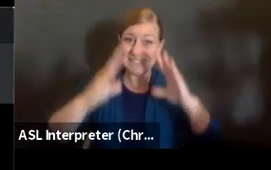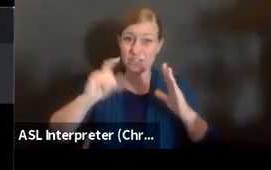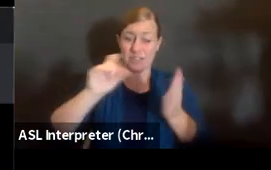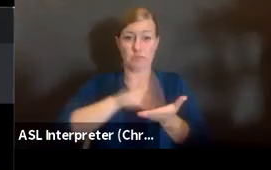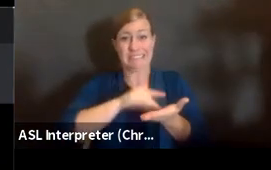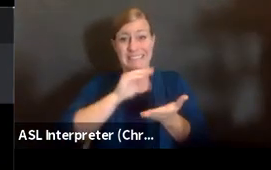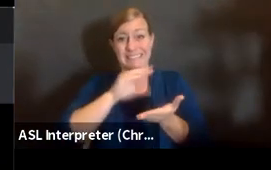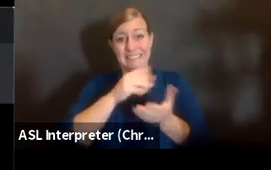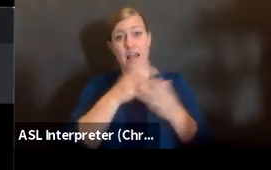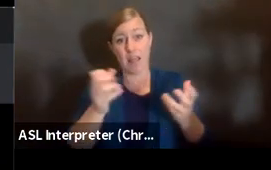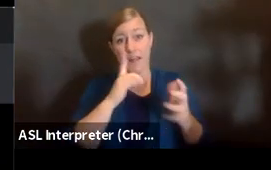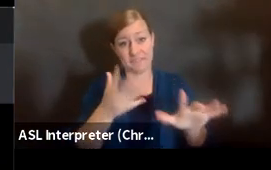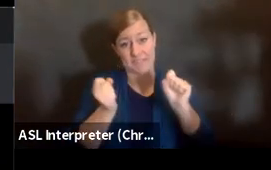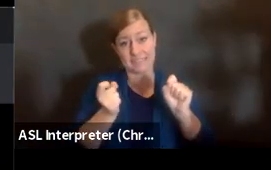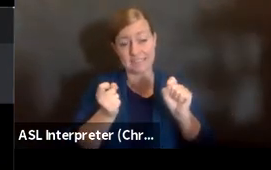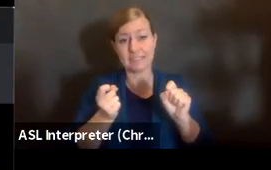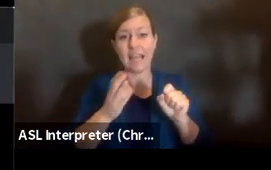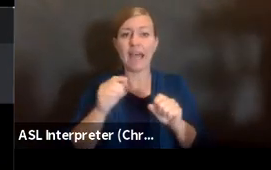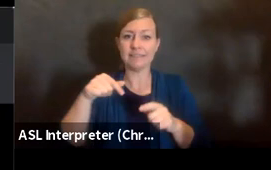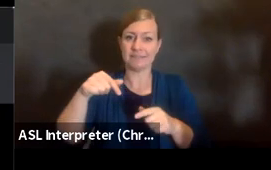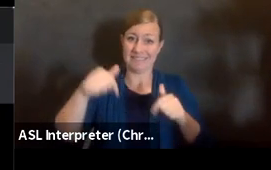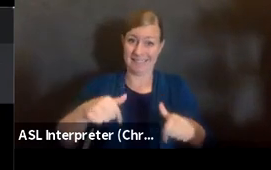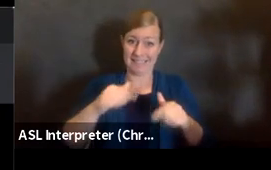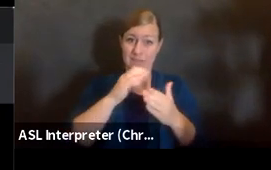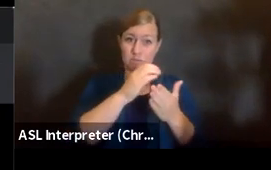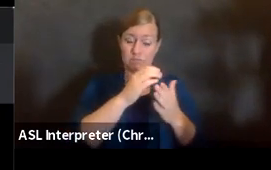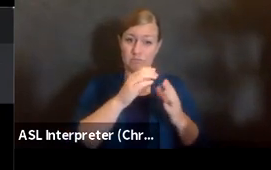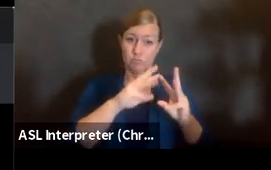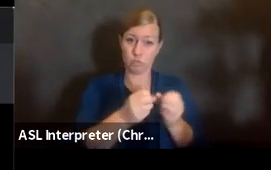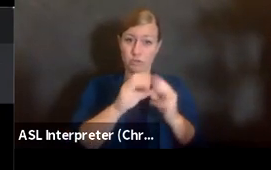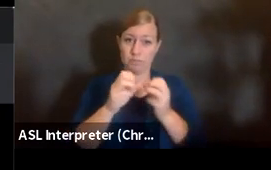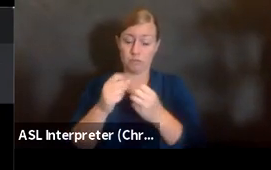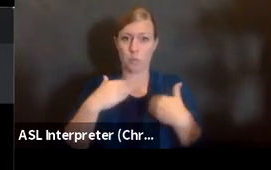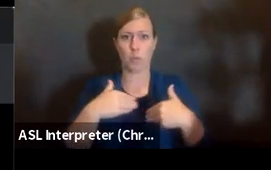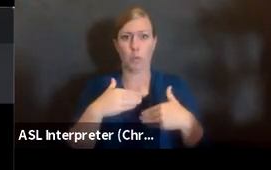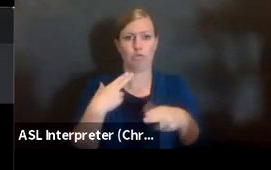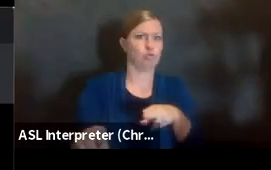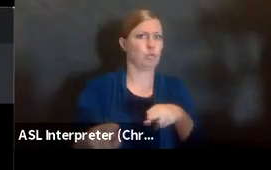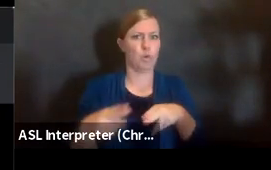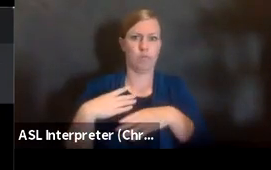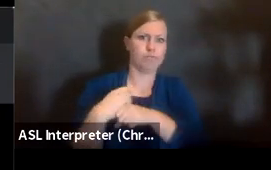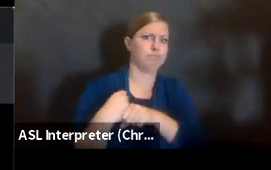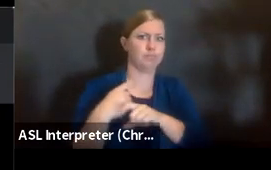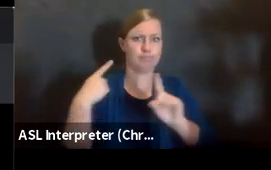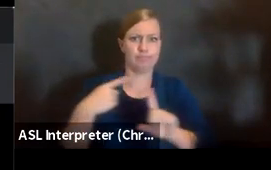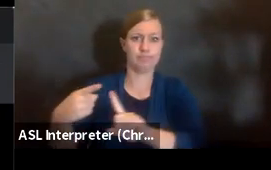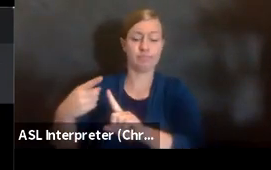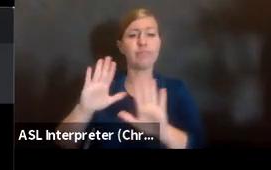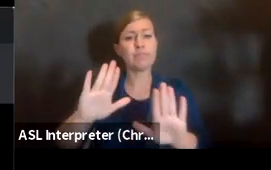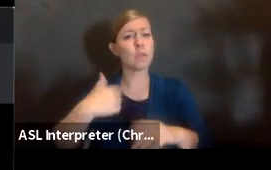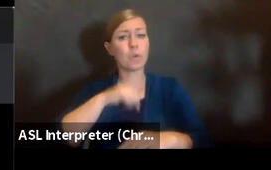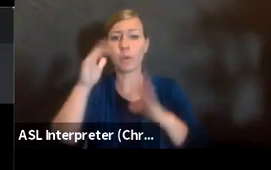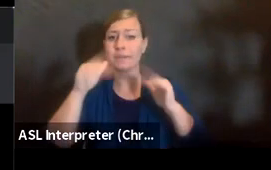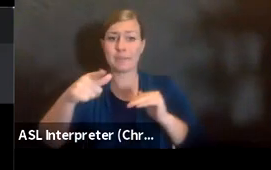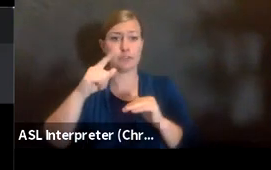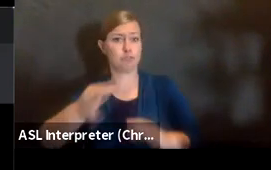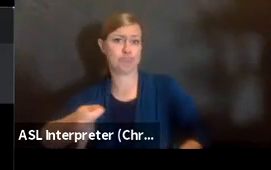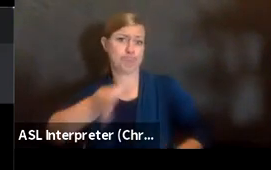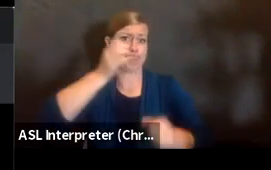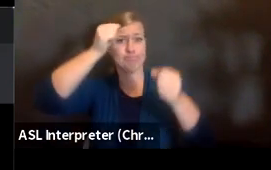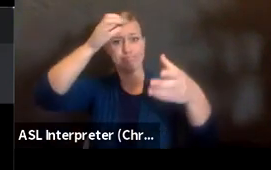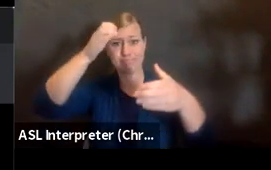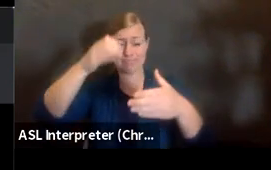Katherine Livick - ESD 112: And these particular classes are very compressed and, you know, we want you to know that we don't expect you to have it mastered by the end of these three days. By no means is that what we're hoping for.